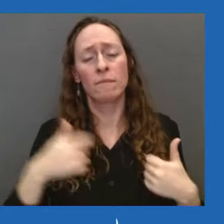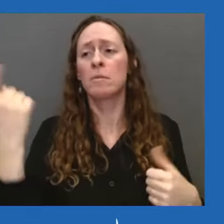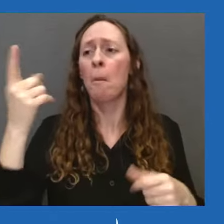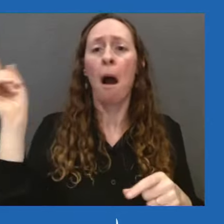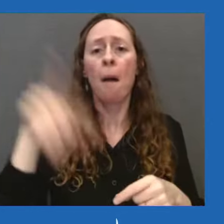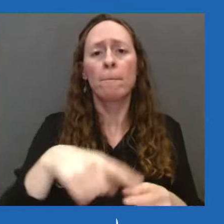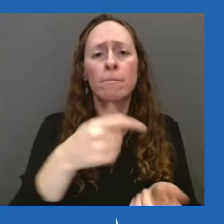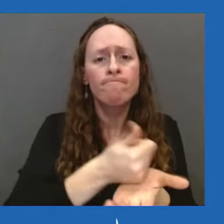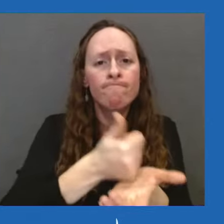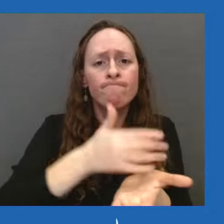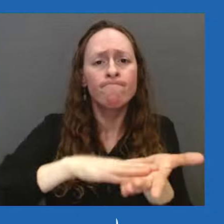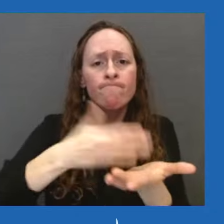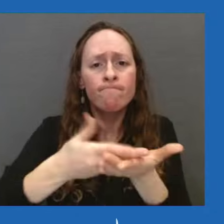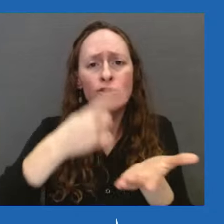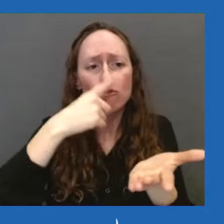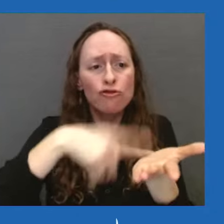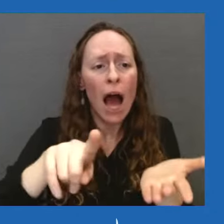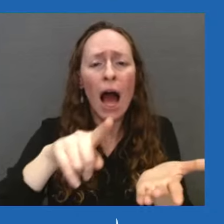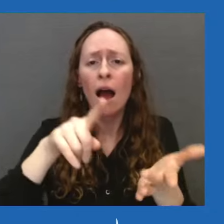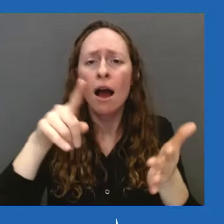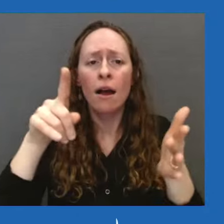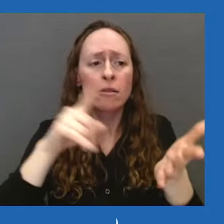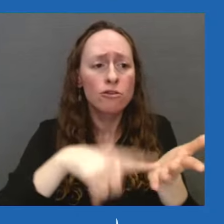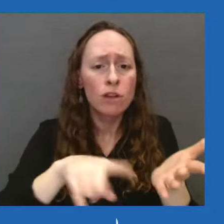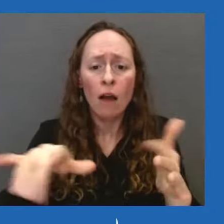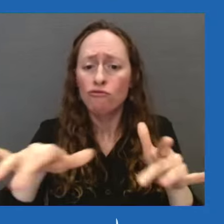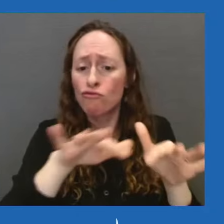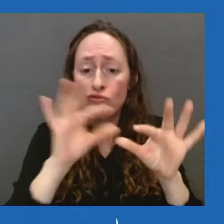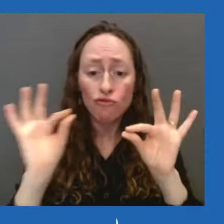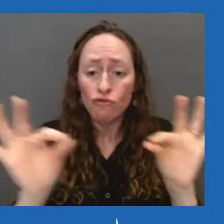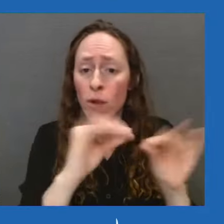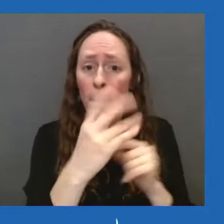they could stay, save a lot of money, and be a hell of a lot happier?